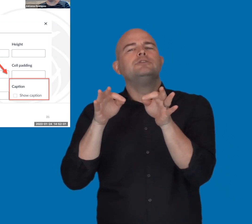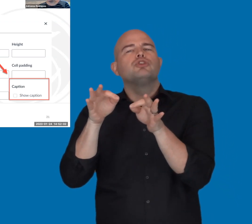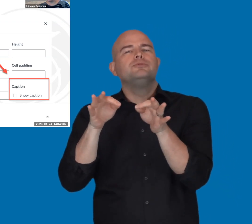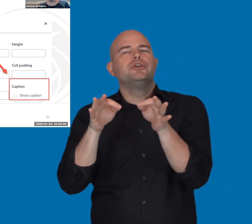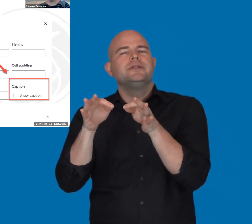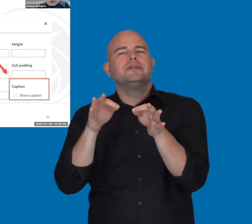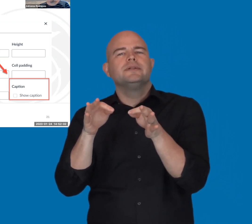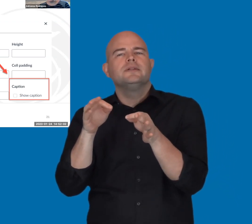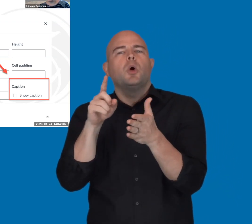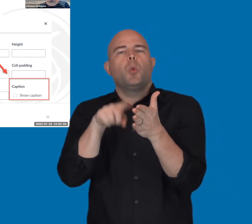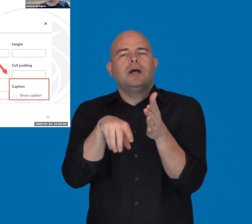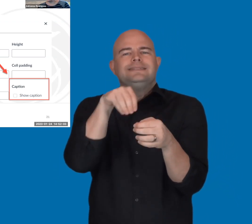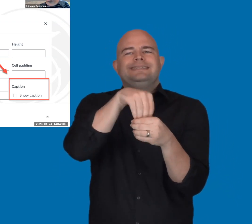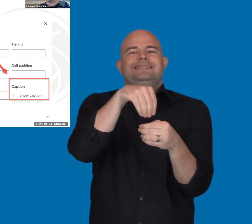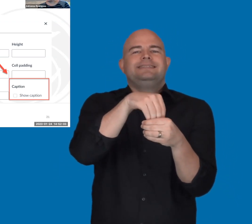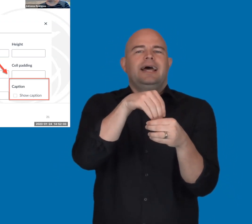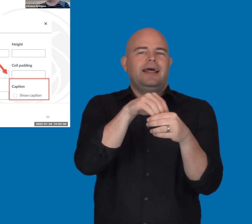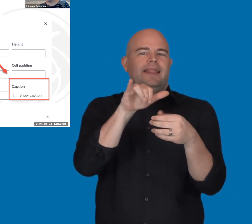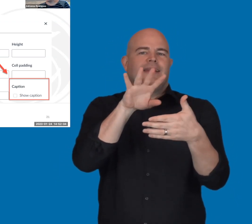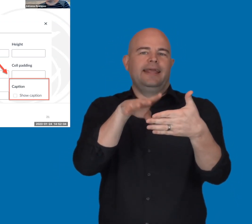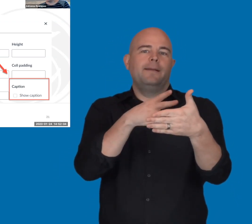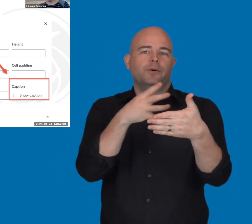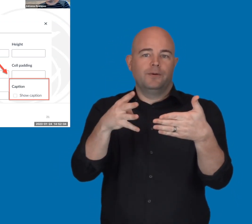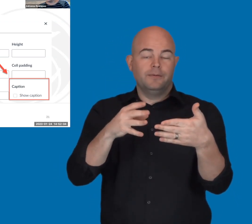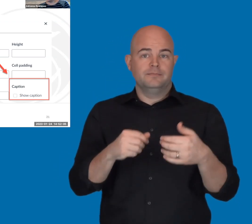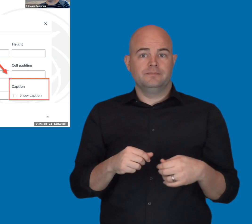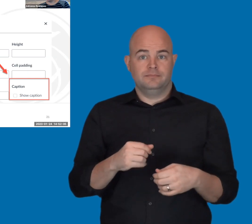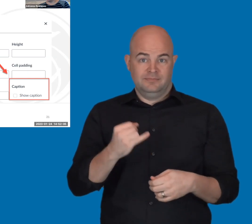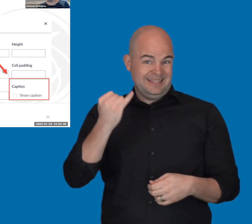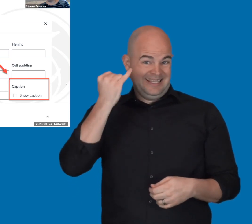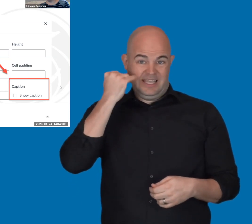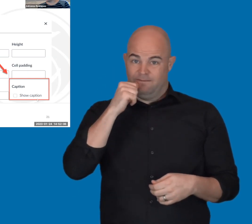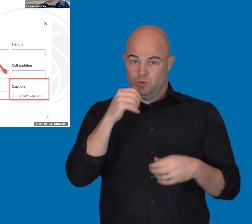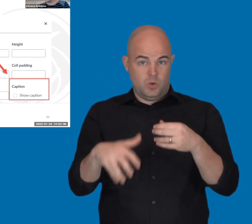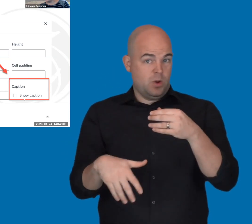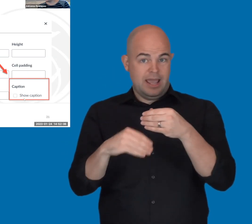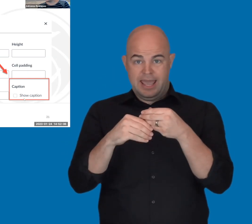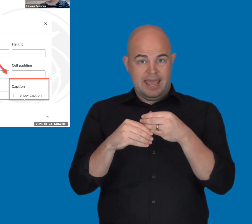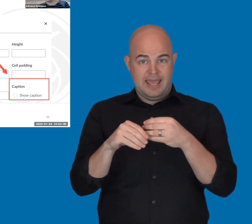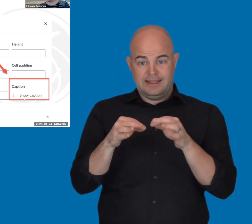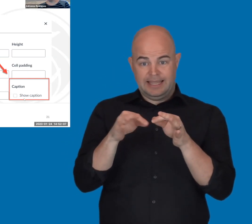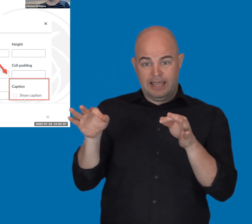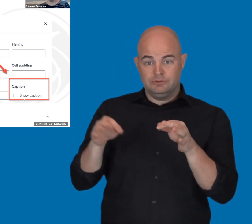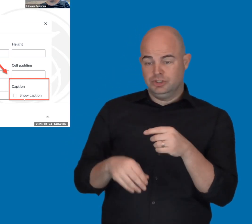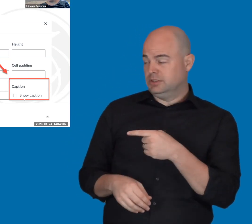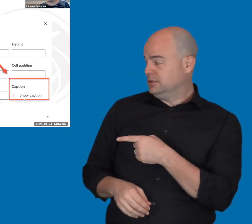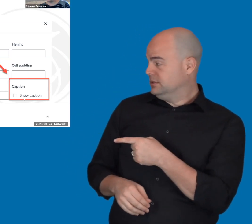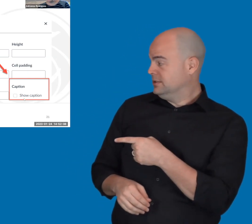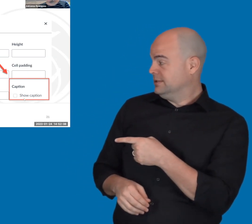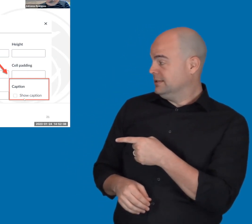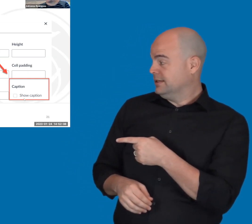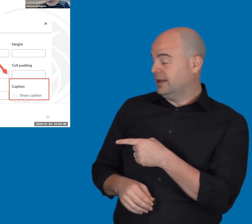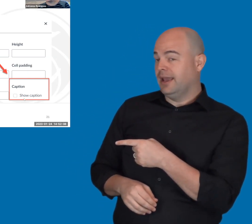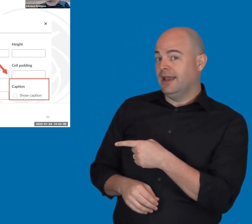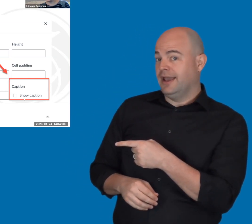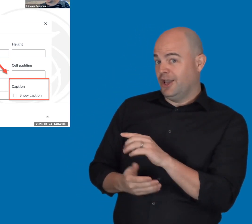of what content is in the table. And if you don't add a caption that way, run the accessibility checker.